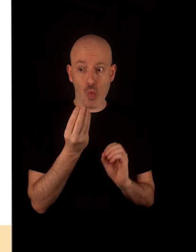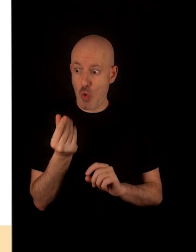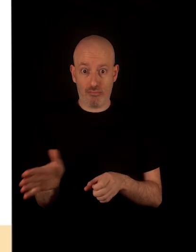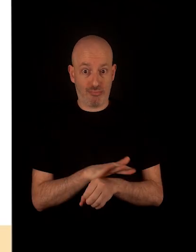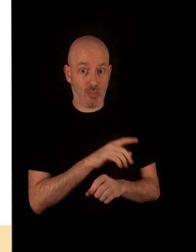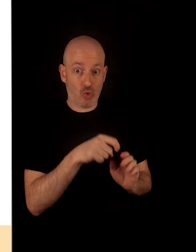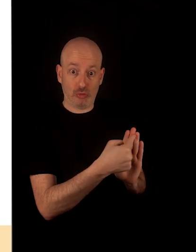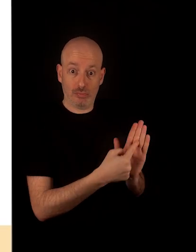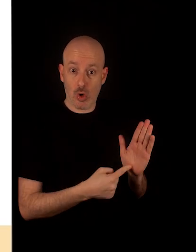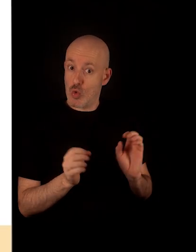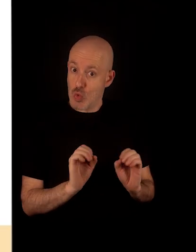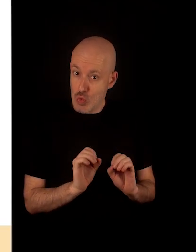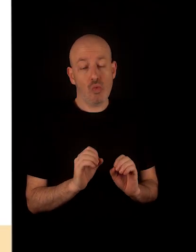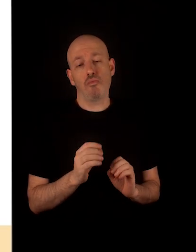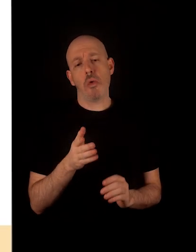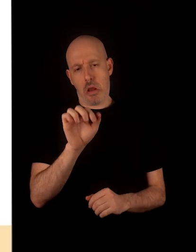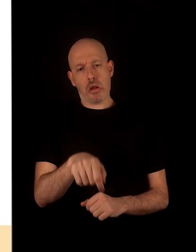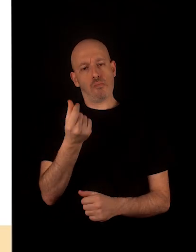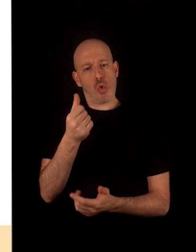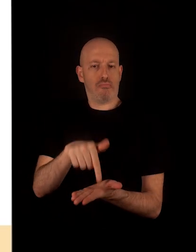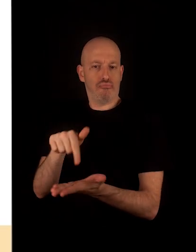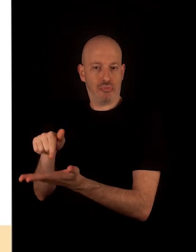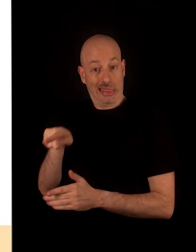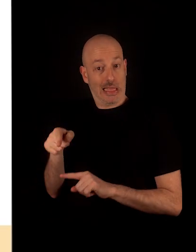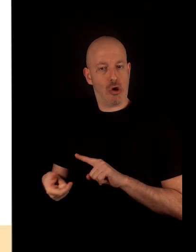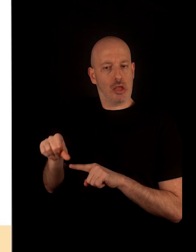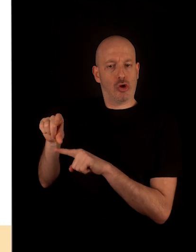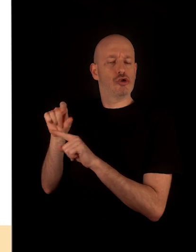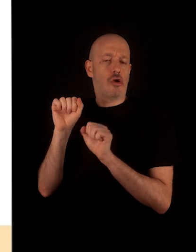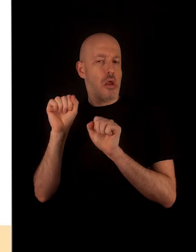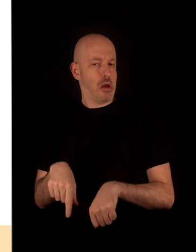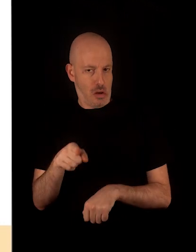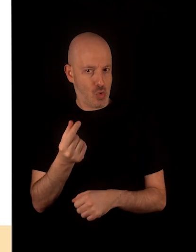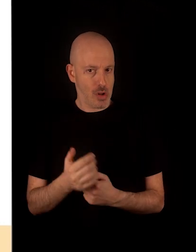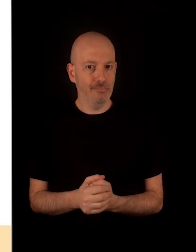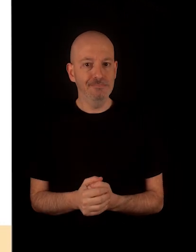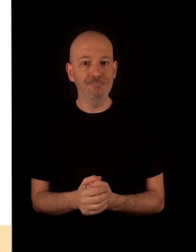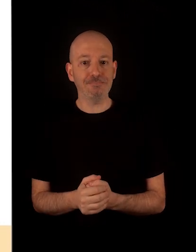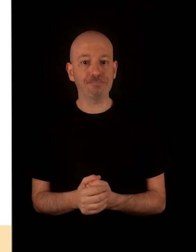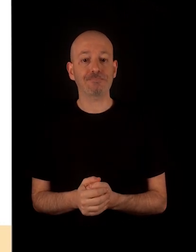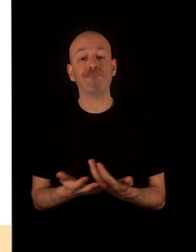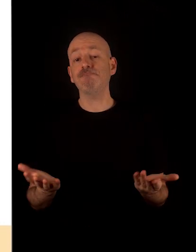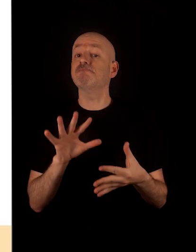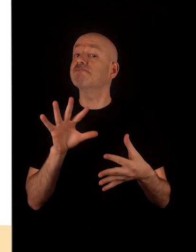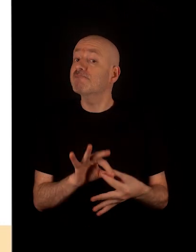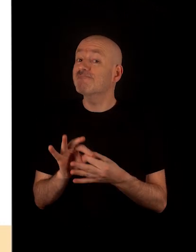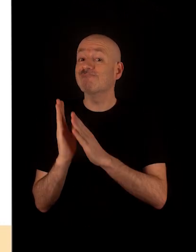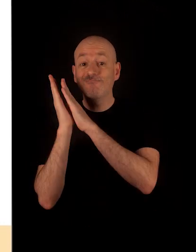And you will need to provide mentorship to the artist. One mentor at least should provide